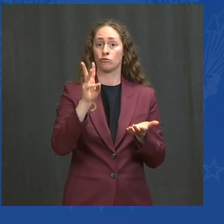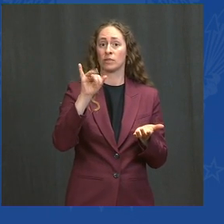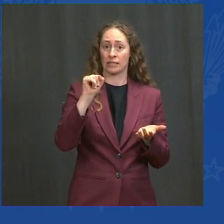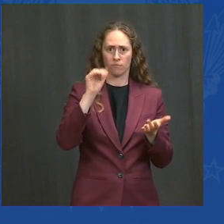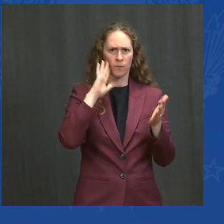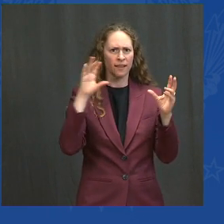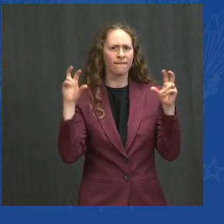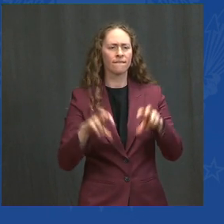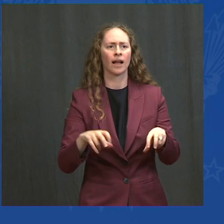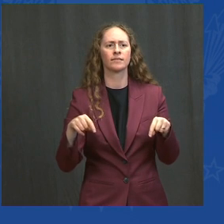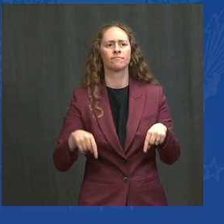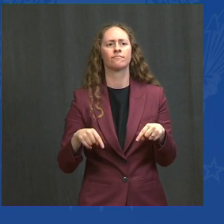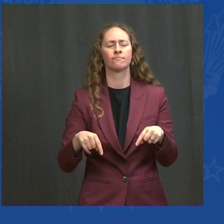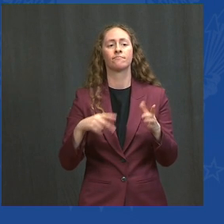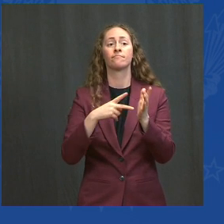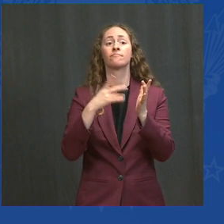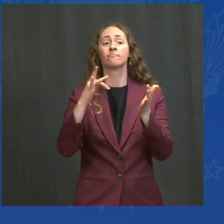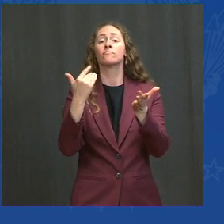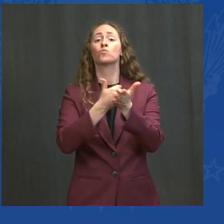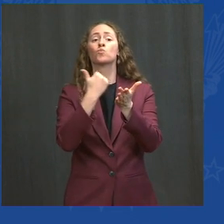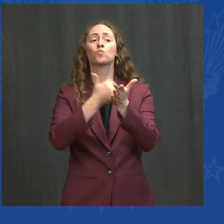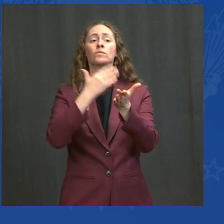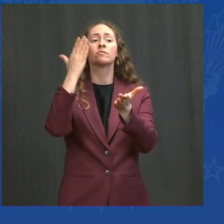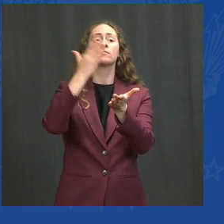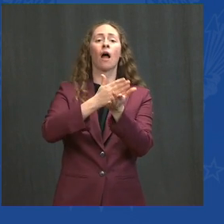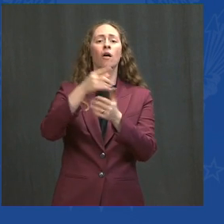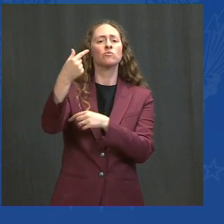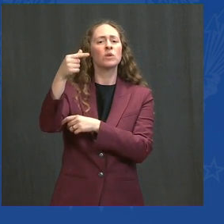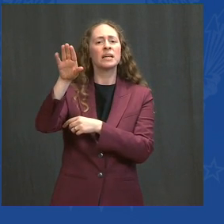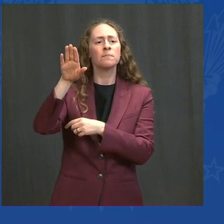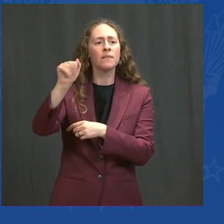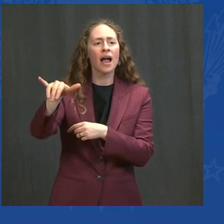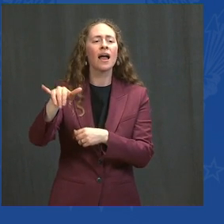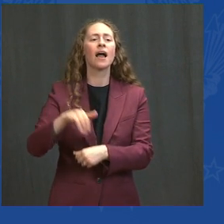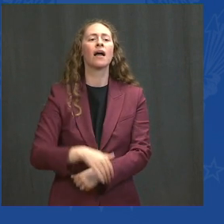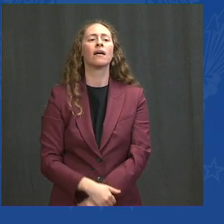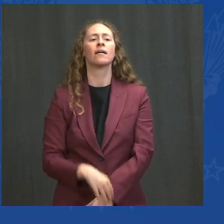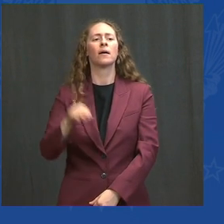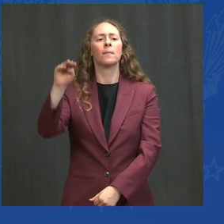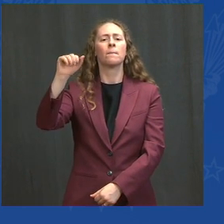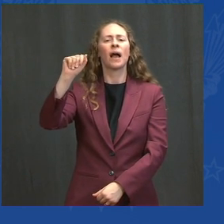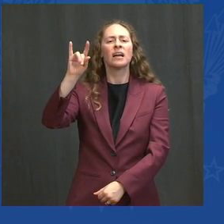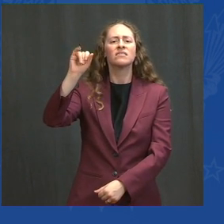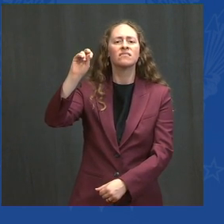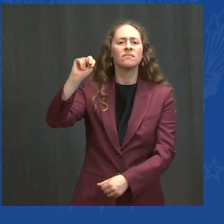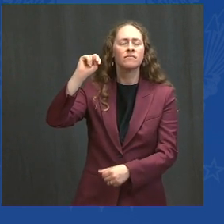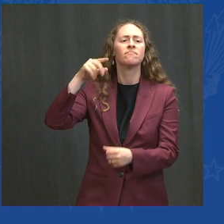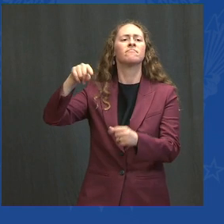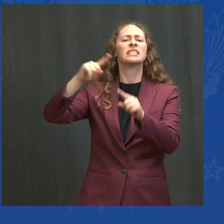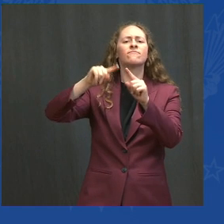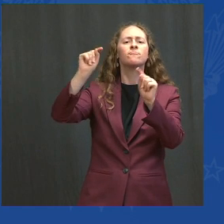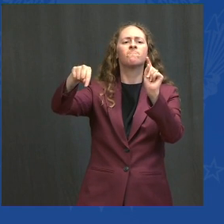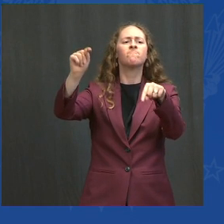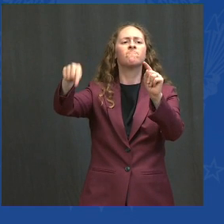in Green Bay, Madison, and Eau Claire. This deal also makes the largest investment in public transit in American history.